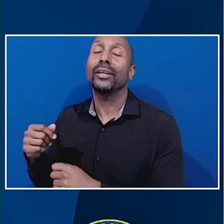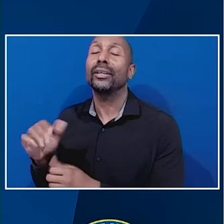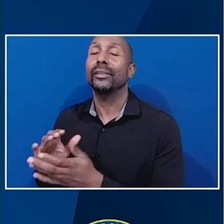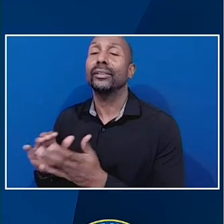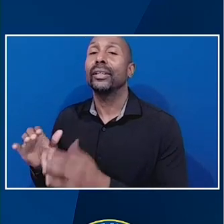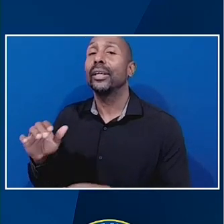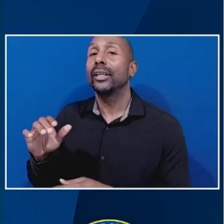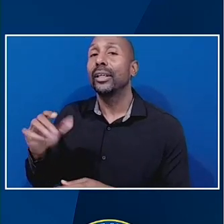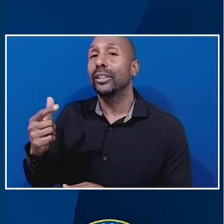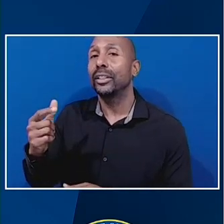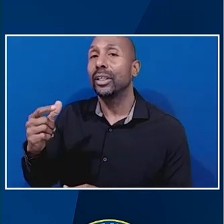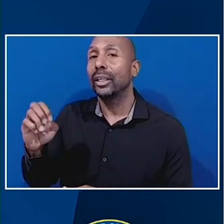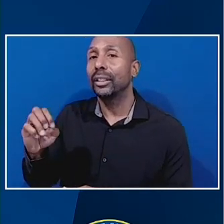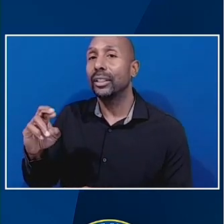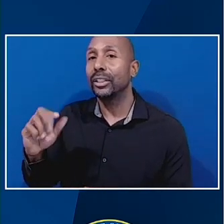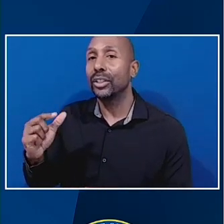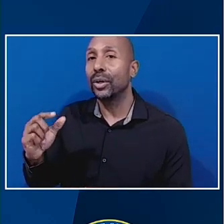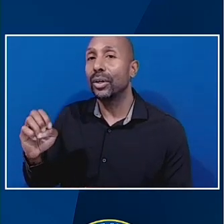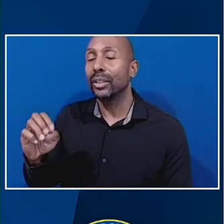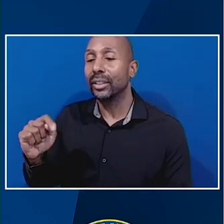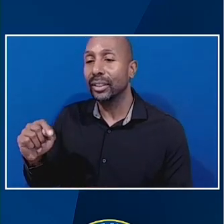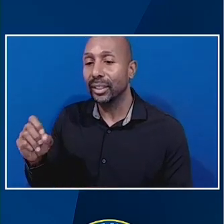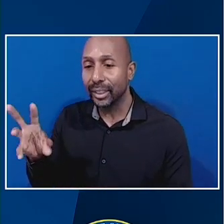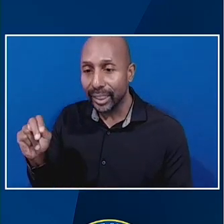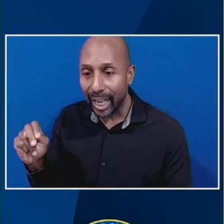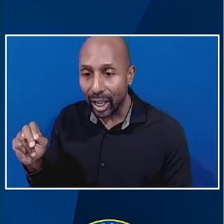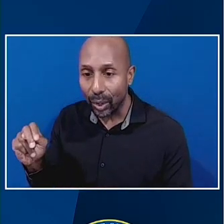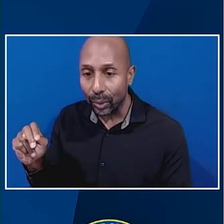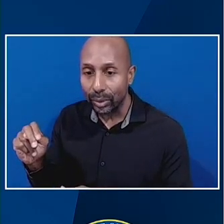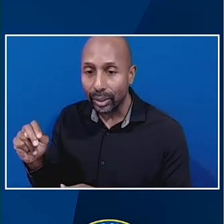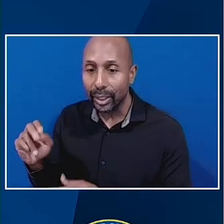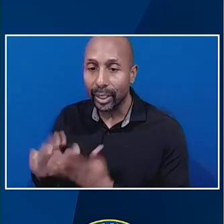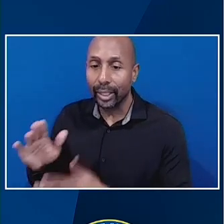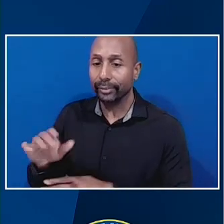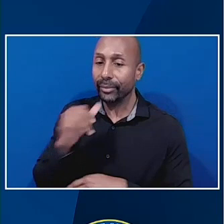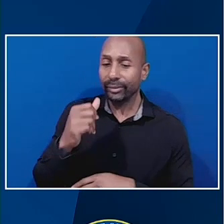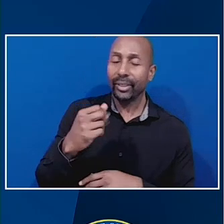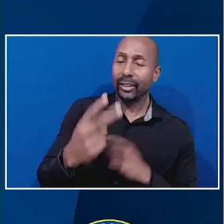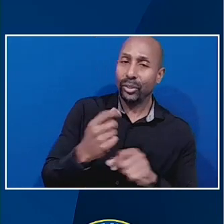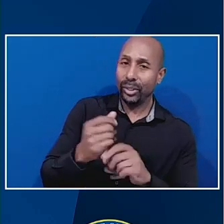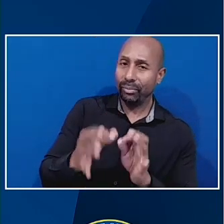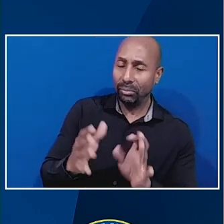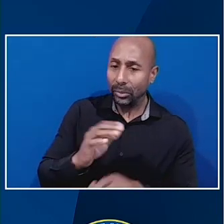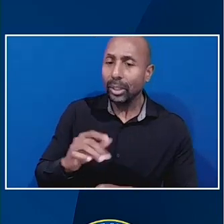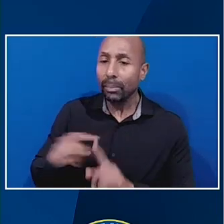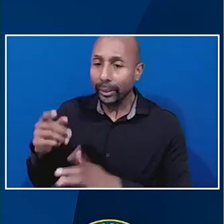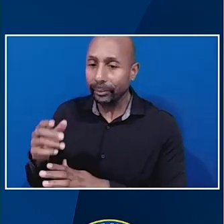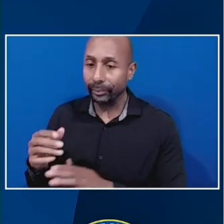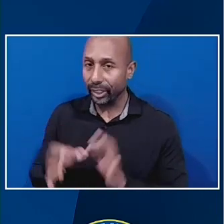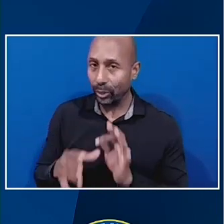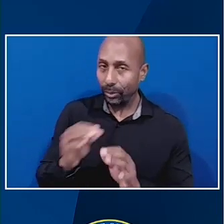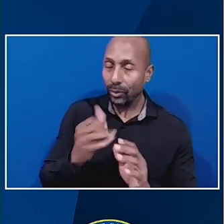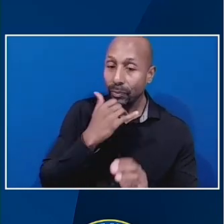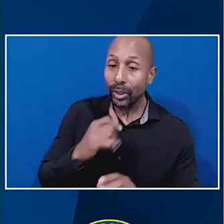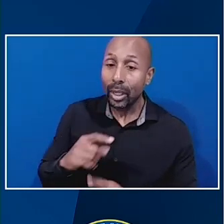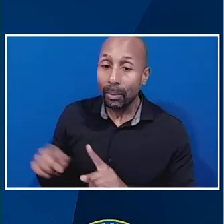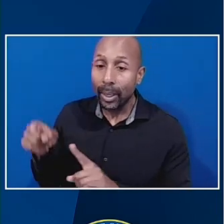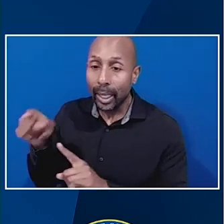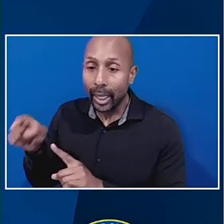purchase as many of my course materials as I could at the campus bookstore. The bookstore would often run out of books, so I got in the habit of returning